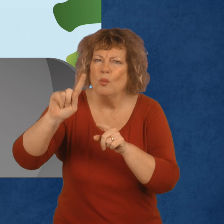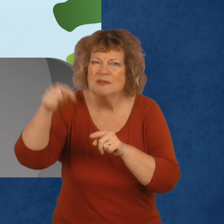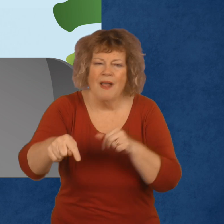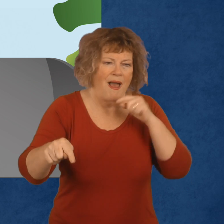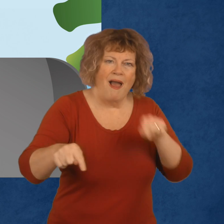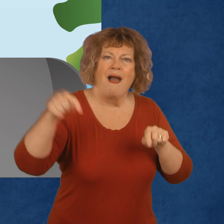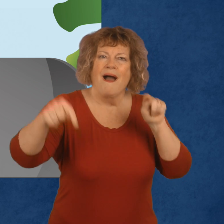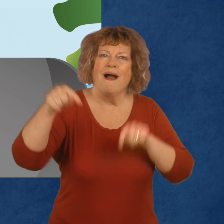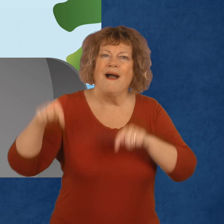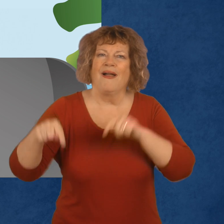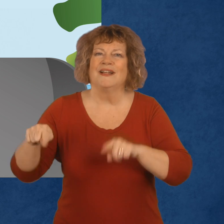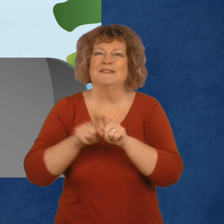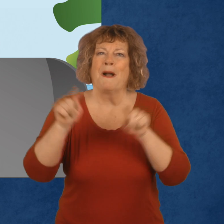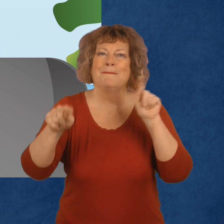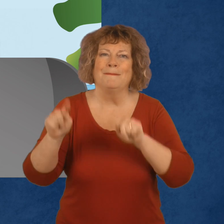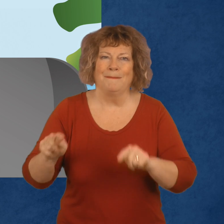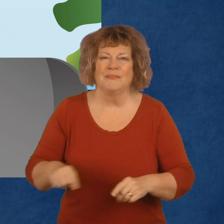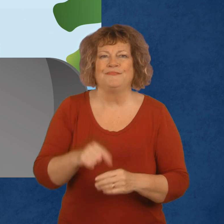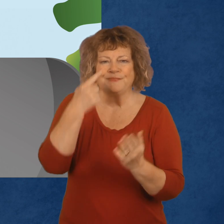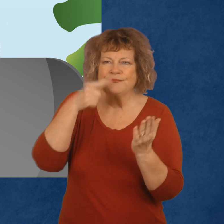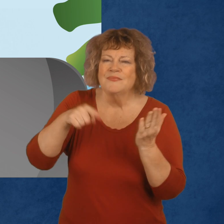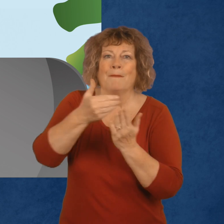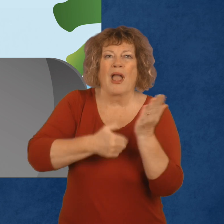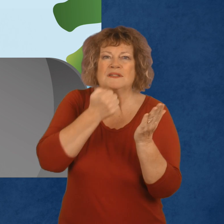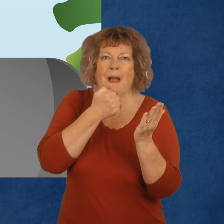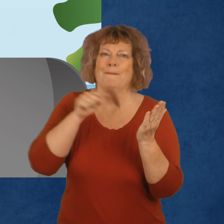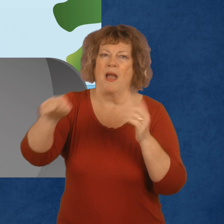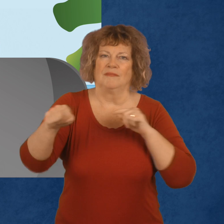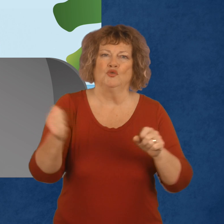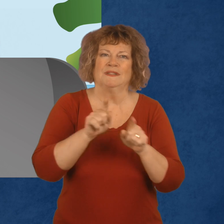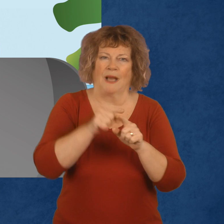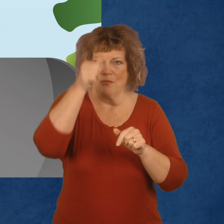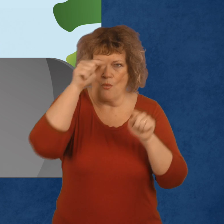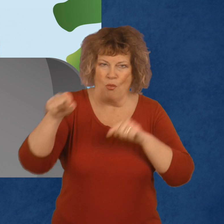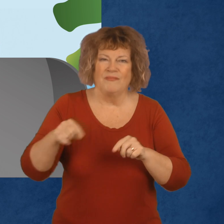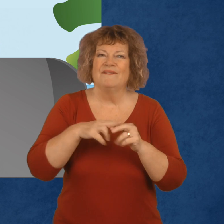Note the page numbers of documents in the file of documents that you want to rely on during the hearing.